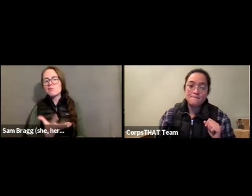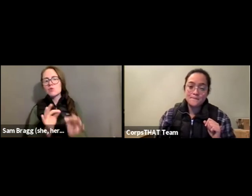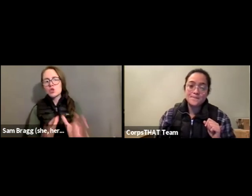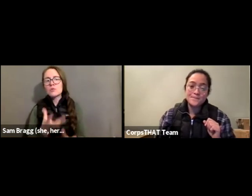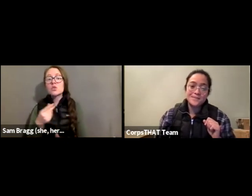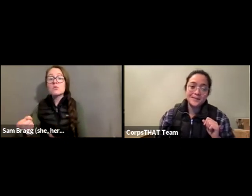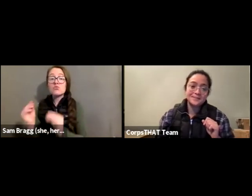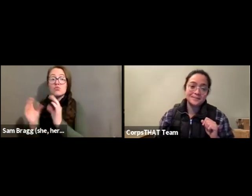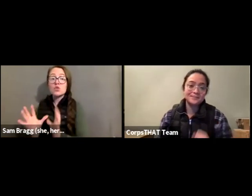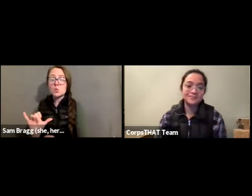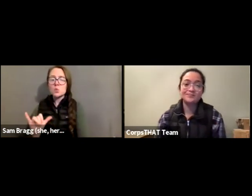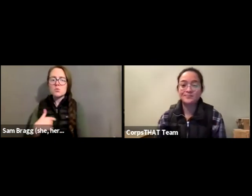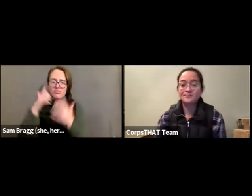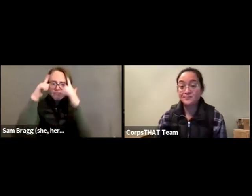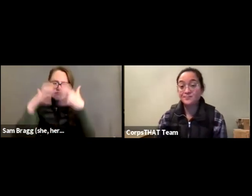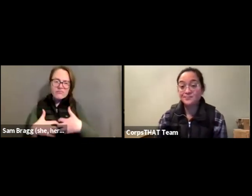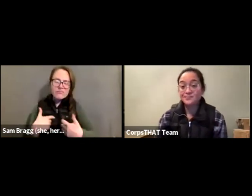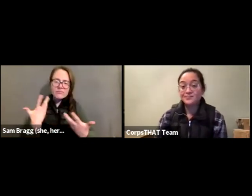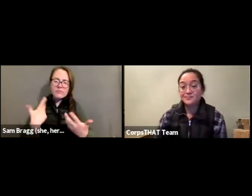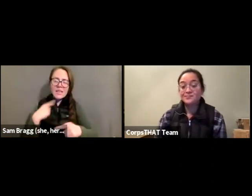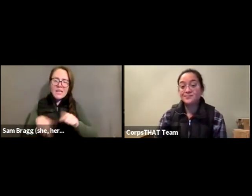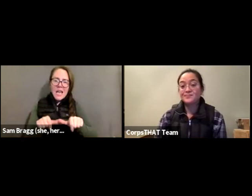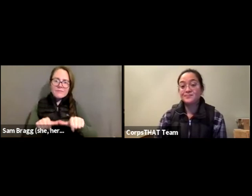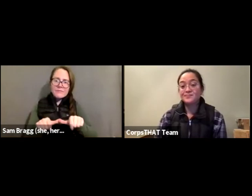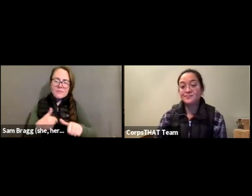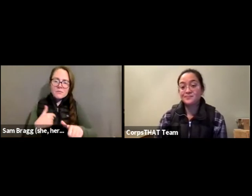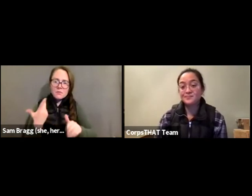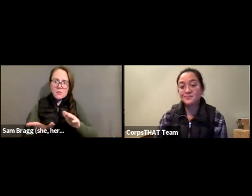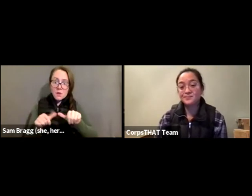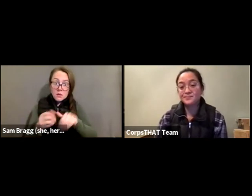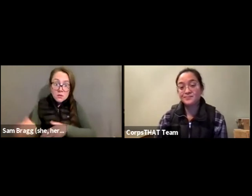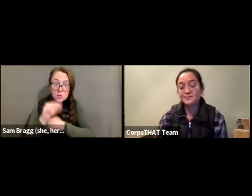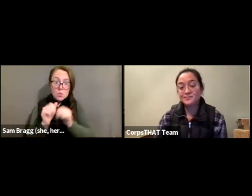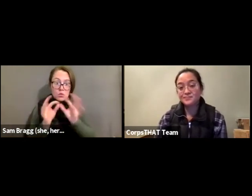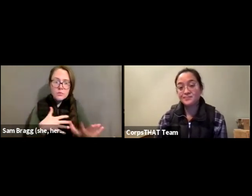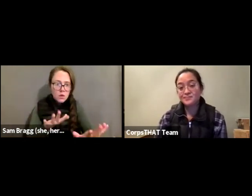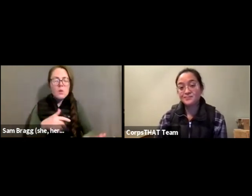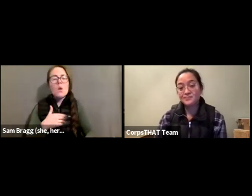and i would say that letting the interpreter know you know in that state is better because i can't